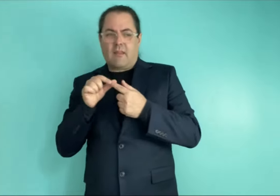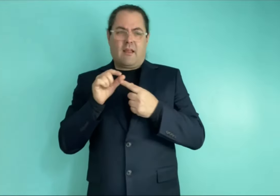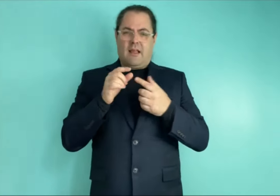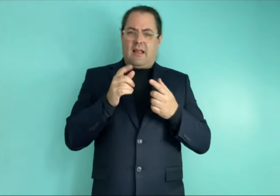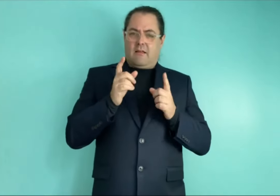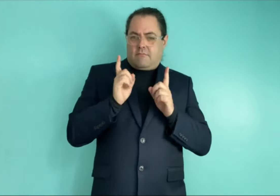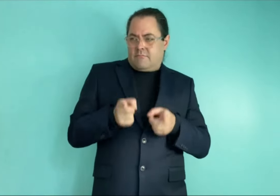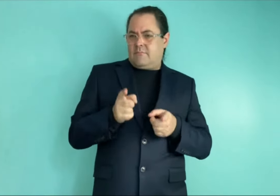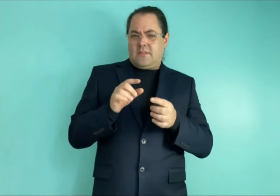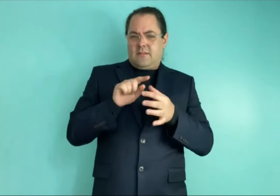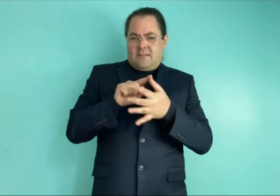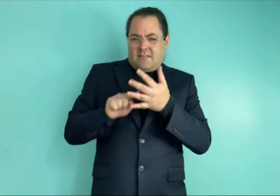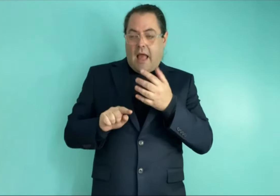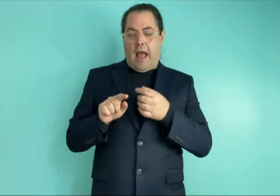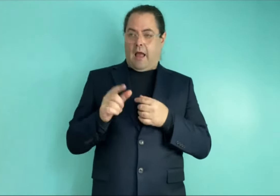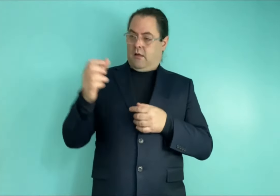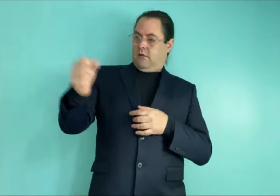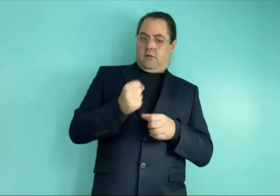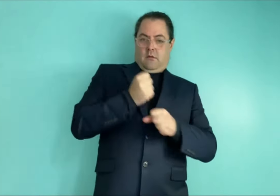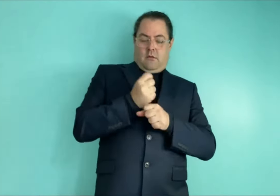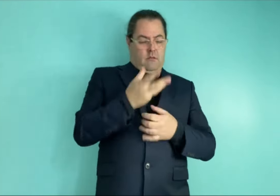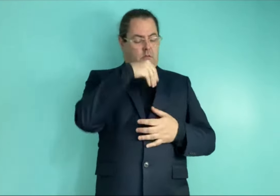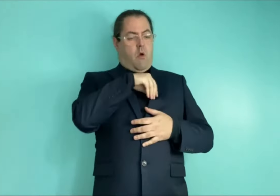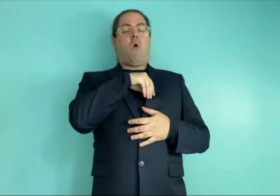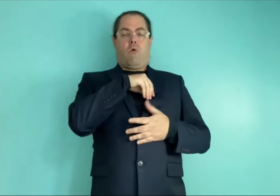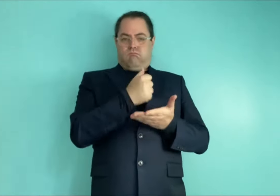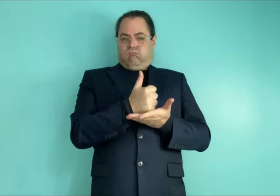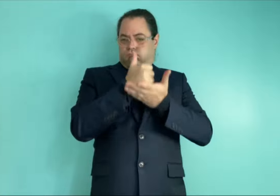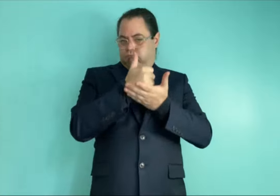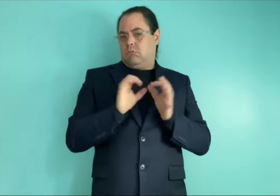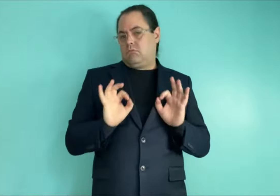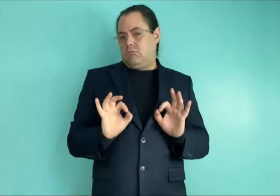16:23:31 issue of excluding persons with disability. And in that sense, you are also contributing